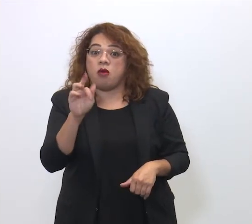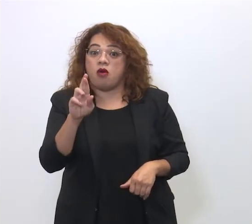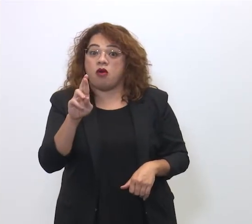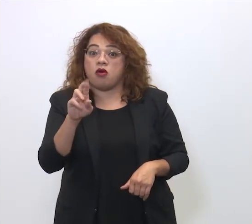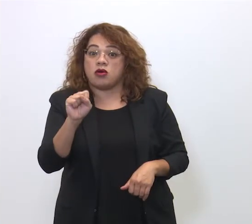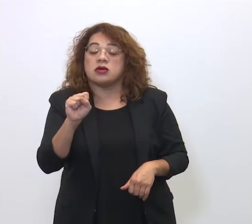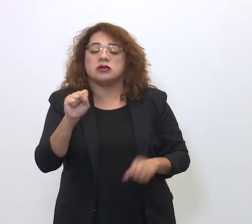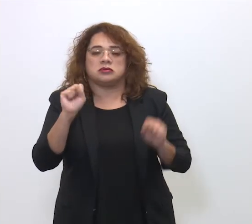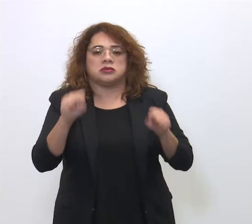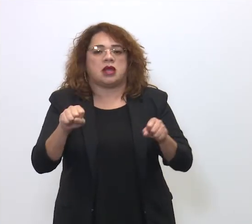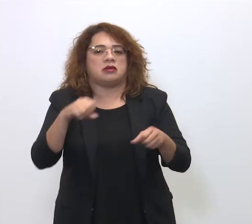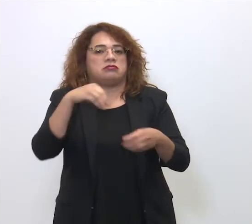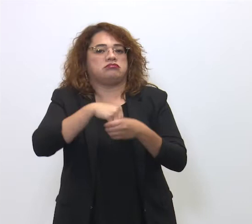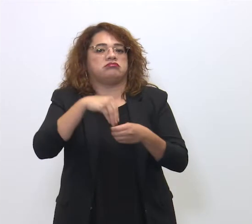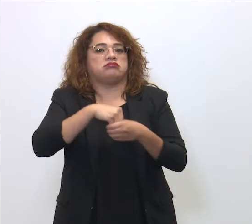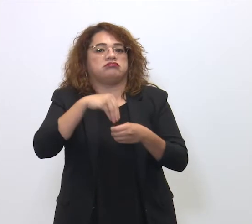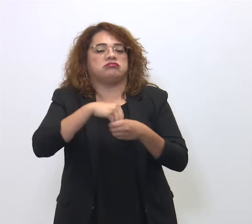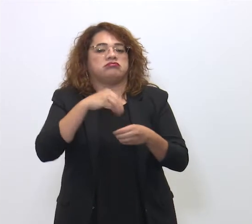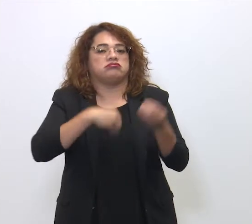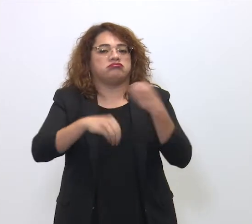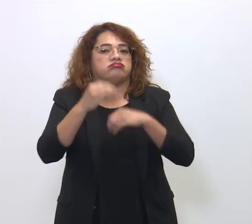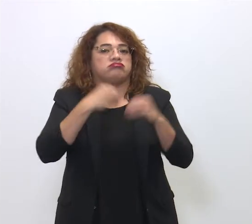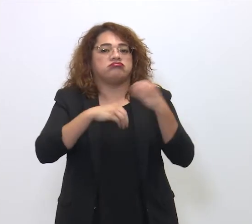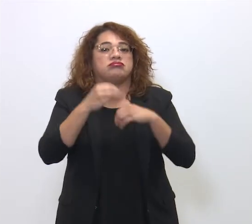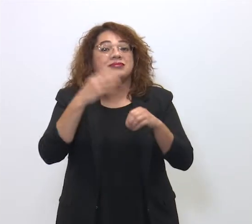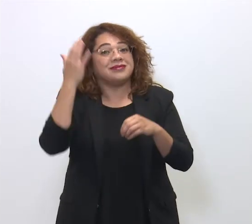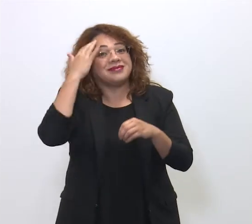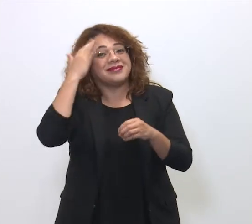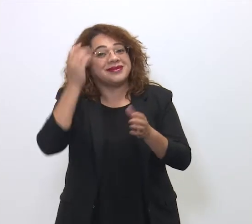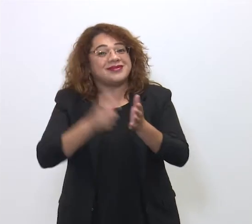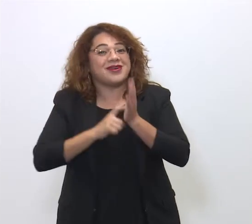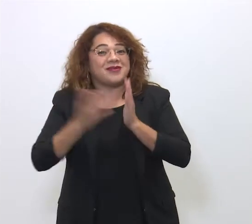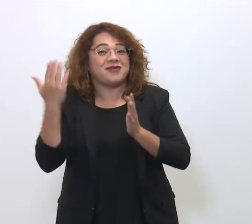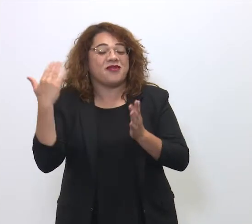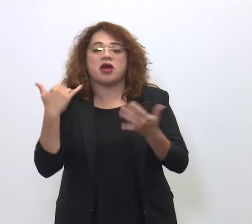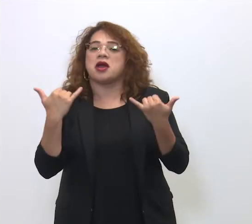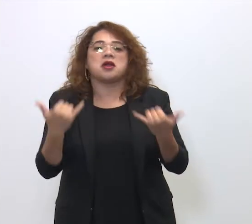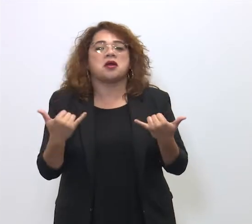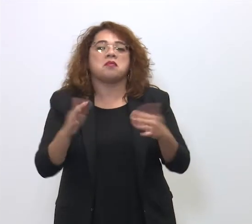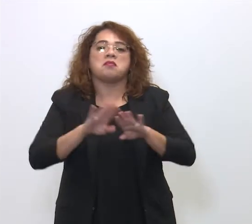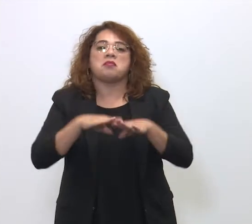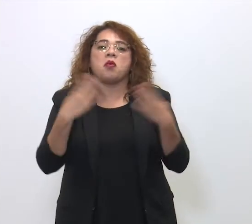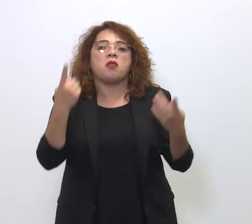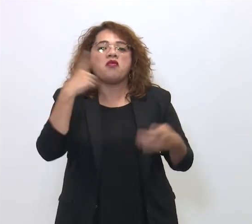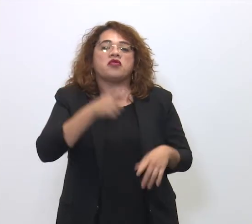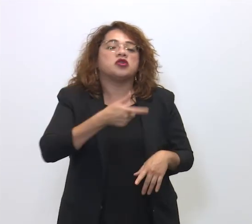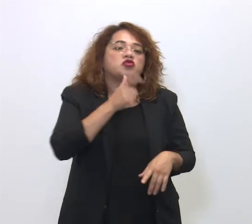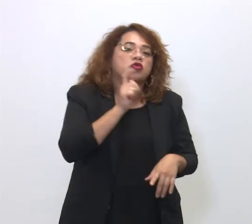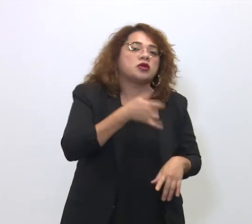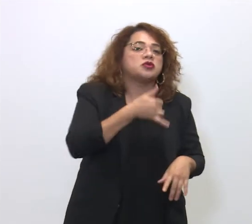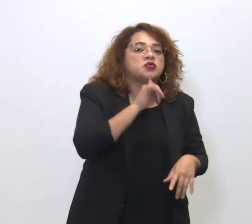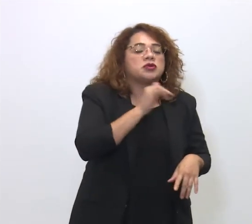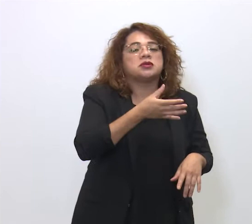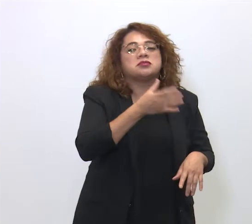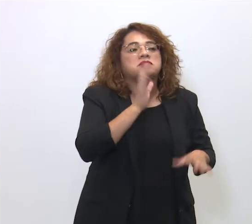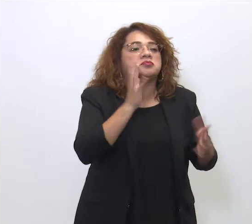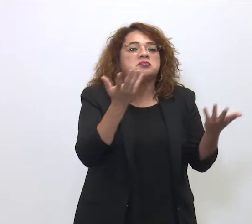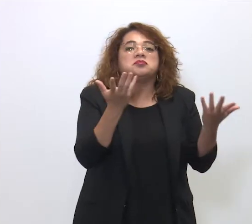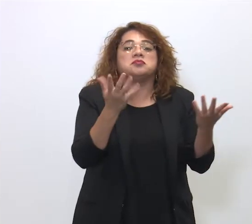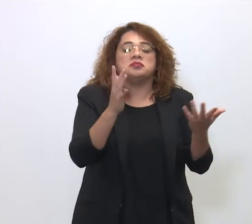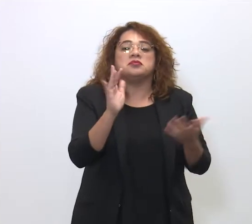for the first time without food and essentially there's a capacity, 25 percent capacity or